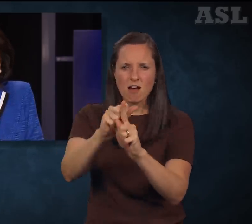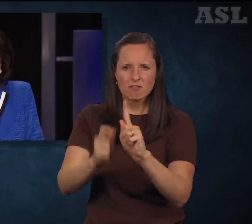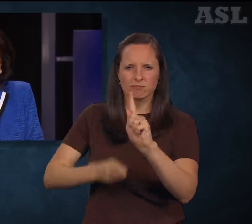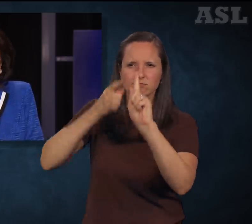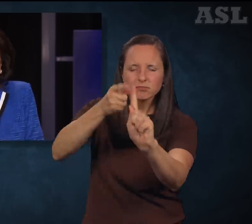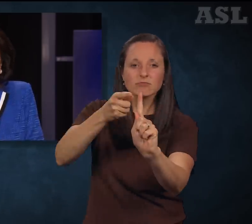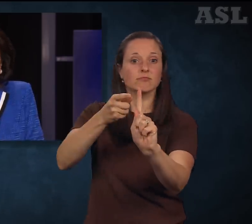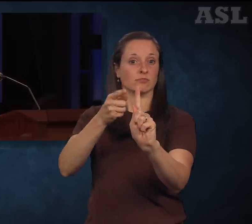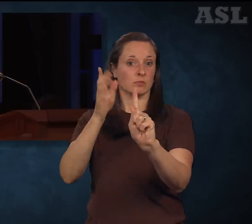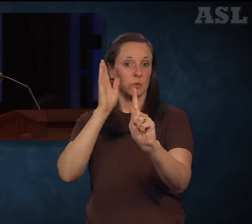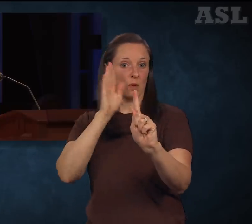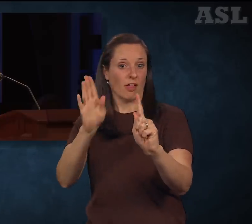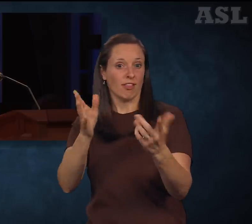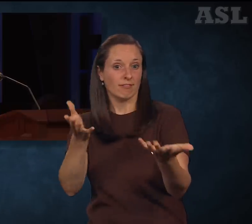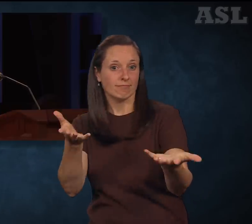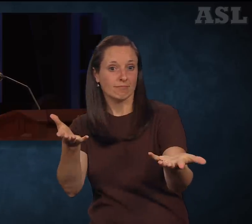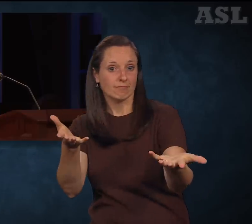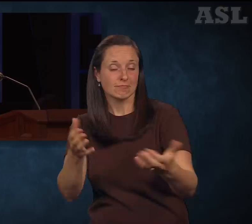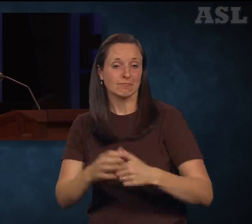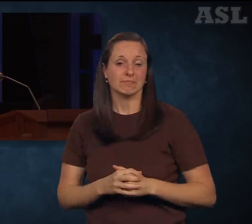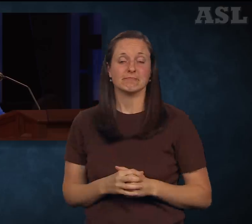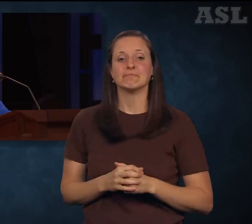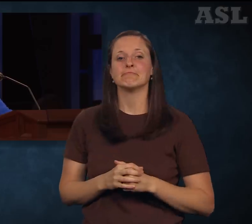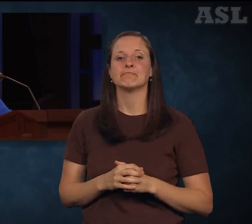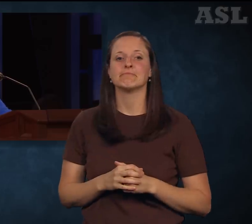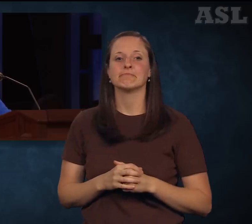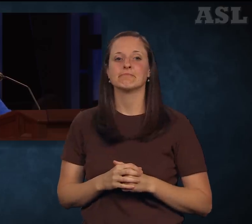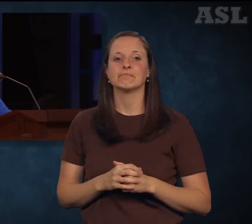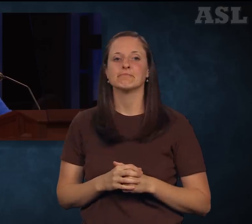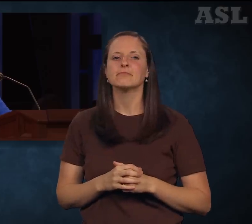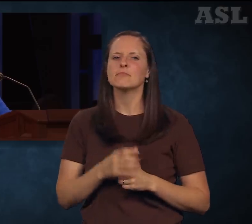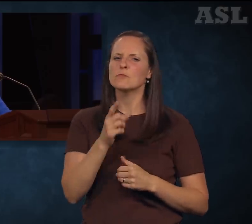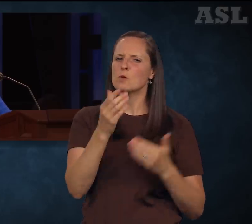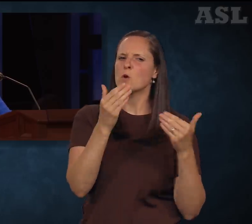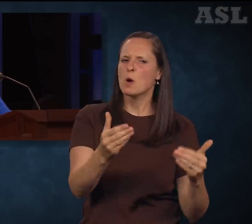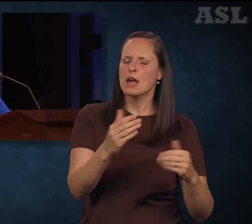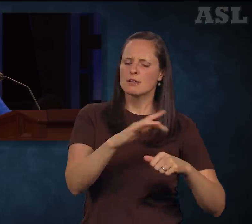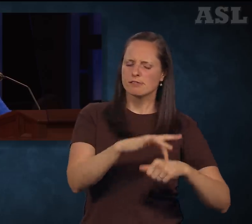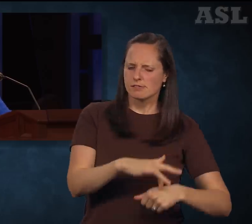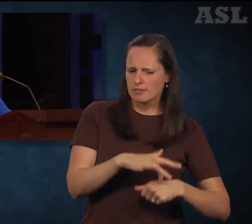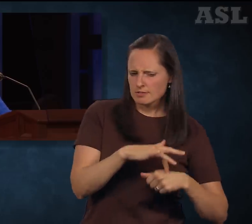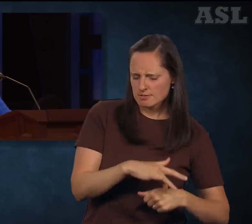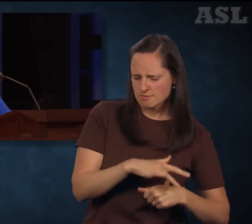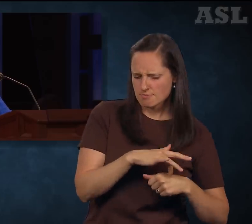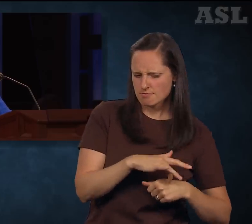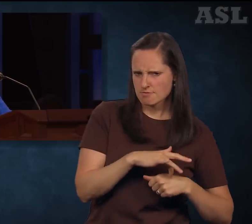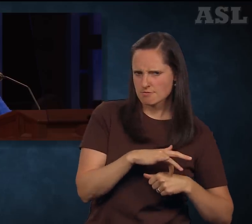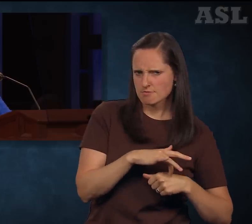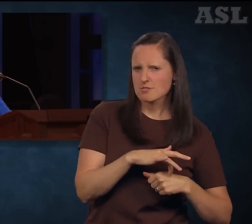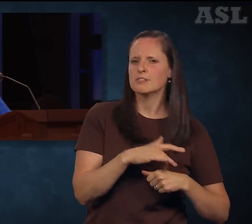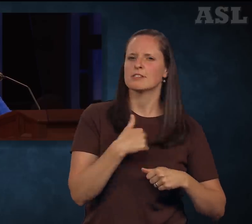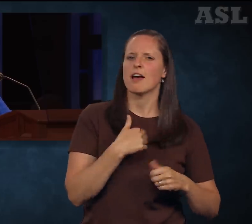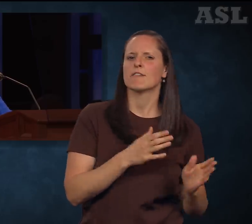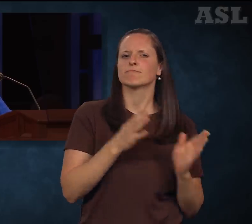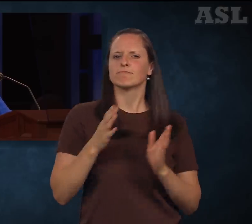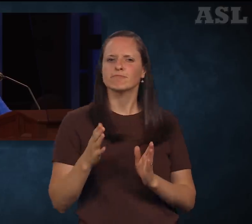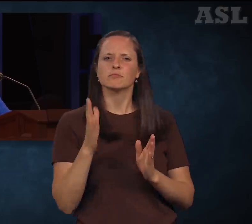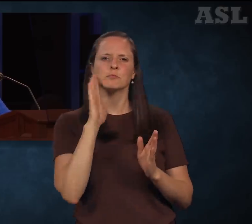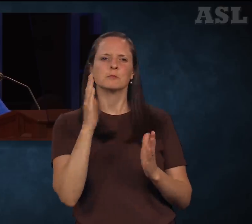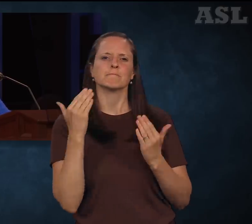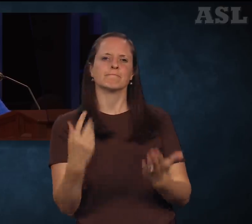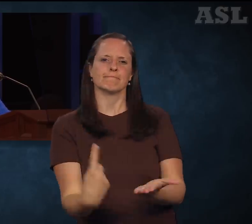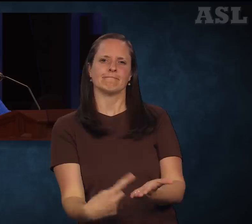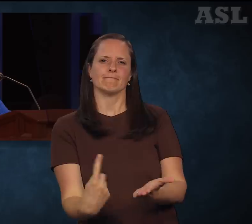WE WERE SENT TO EARTH?